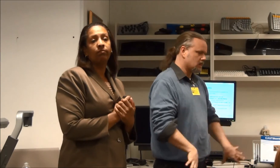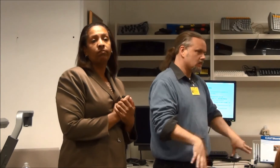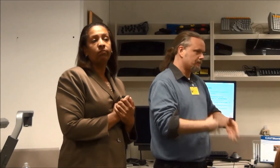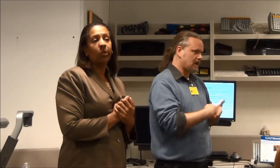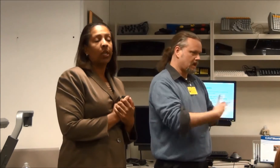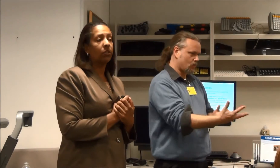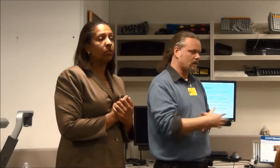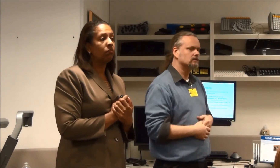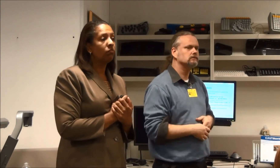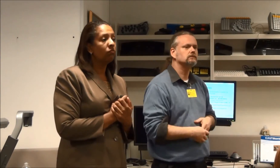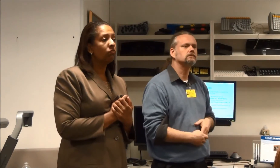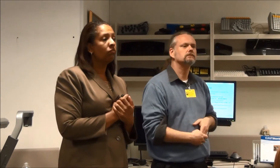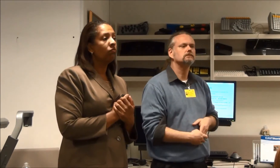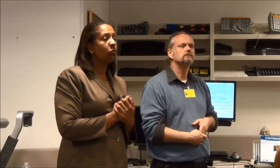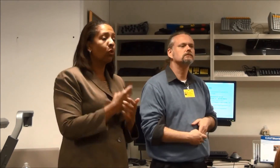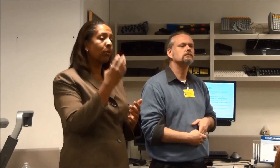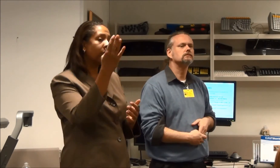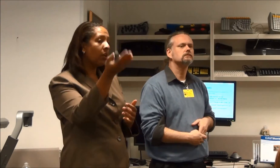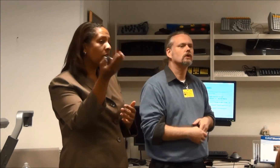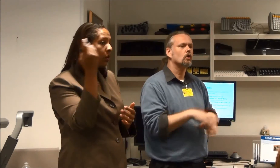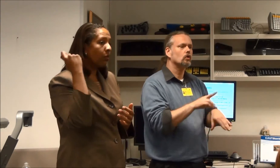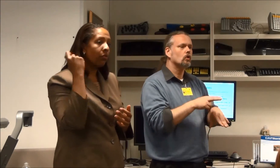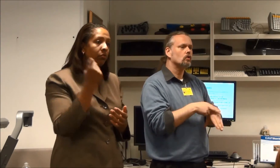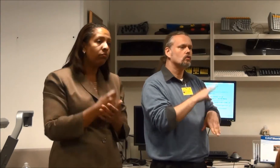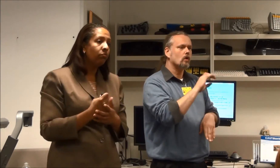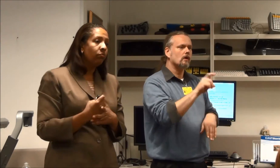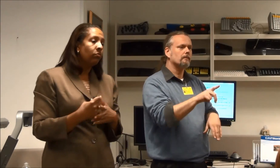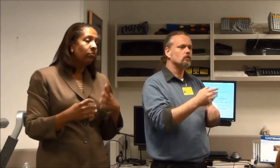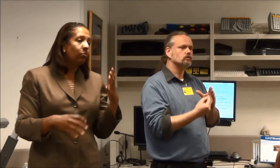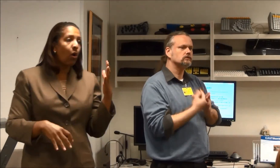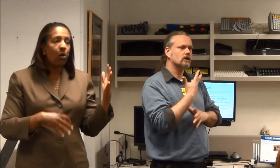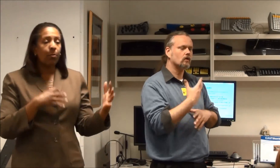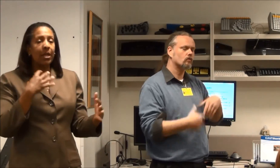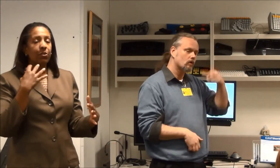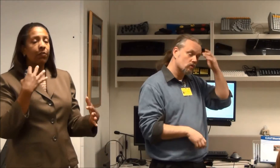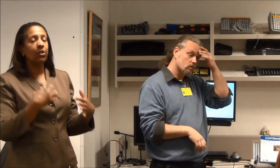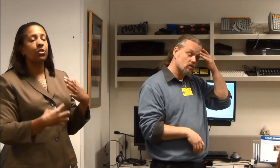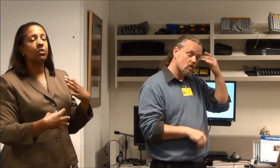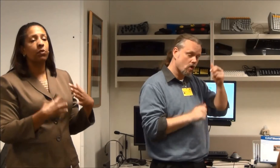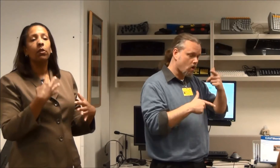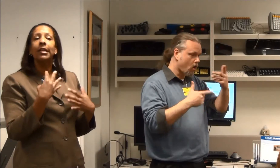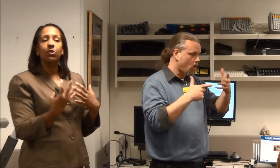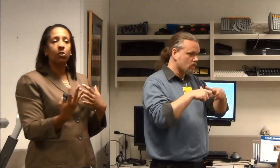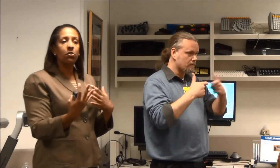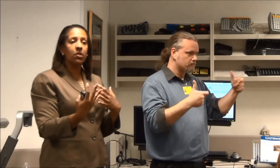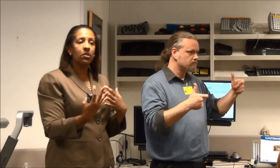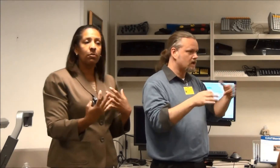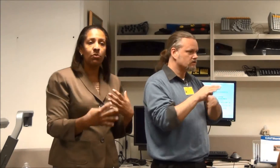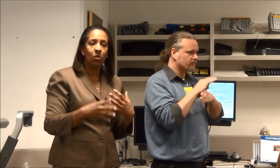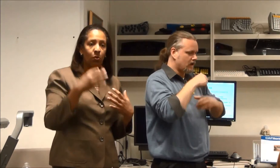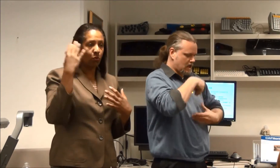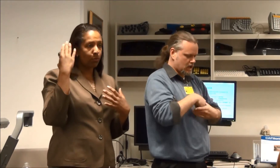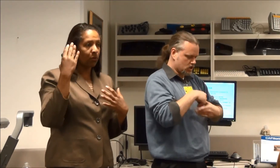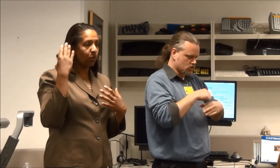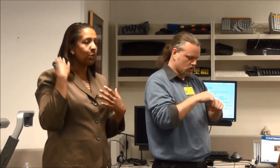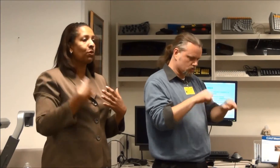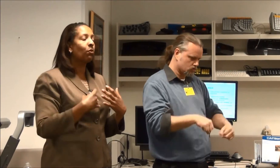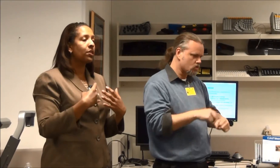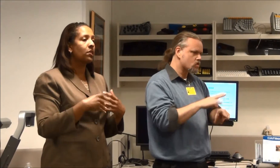What else? Normal cell growth, all the major functions of your internal systems, so normal respiratory